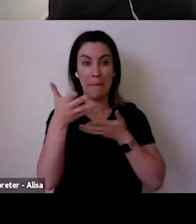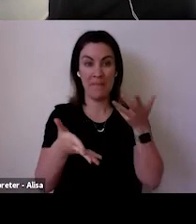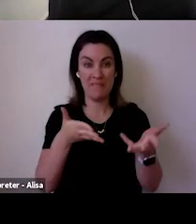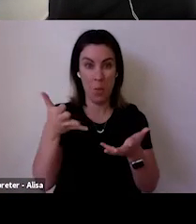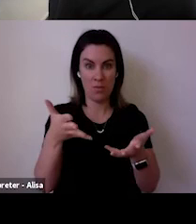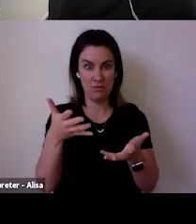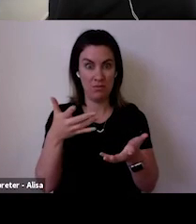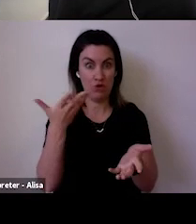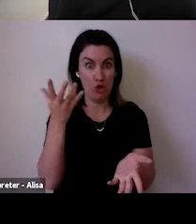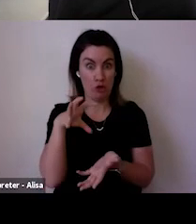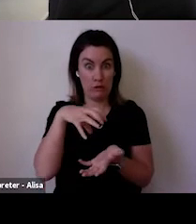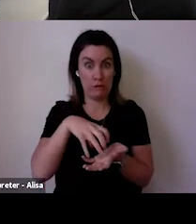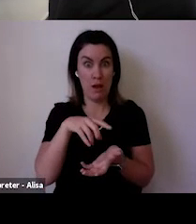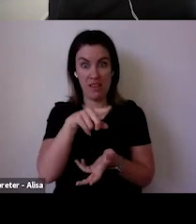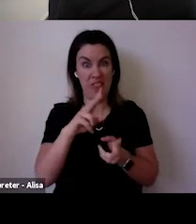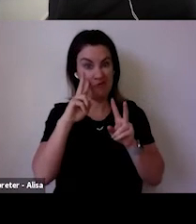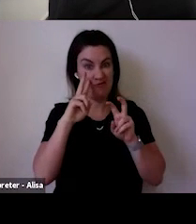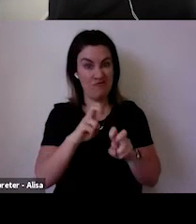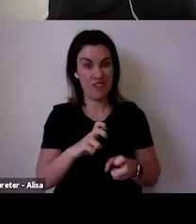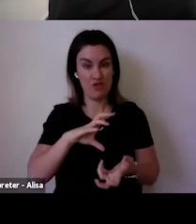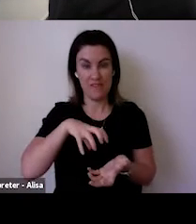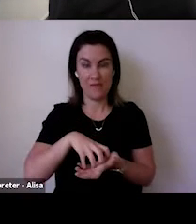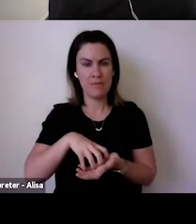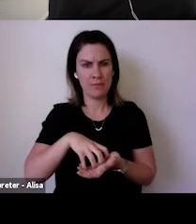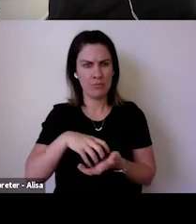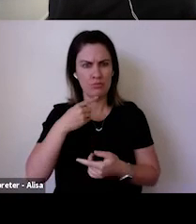research facility, drawing attention and communicating the urgency of the climate crisis.